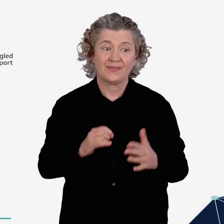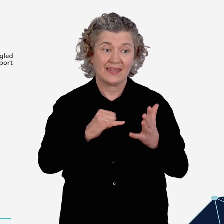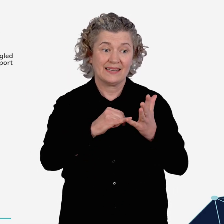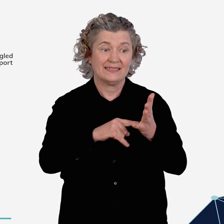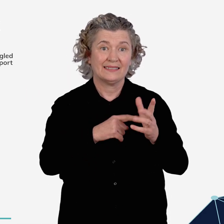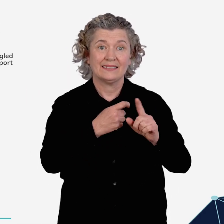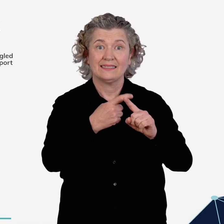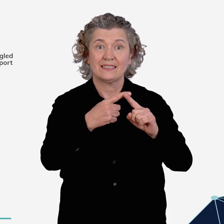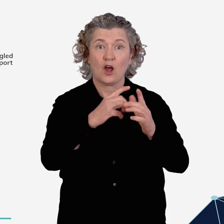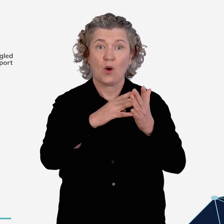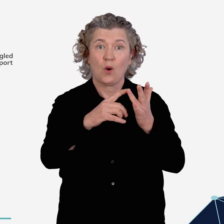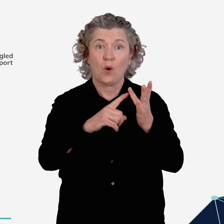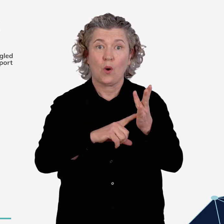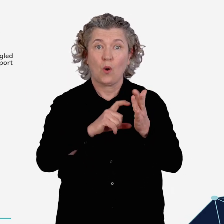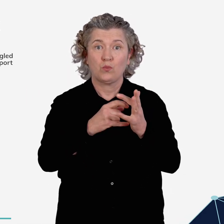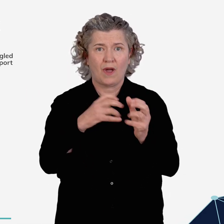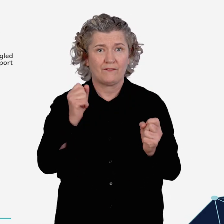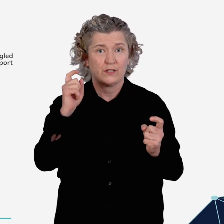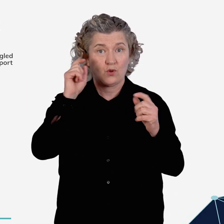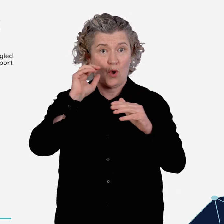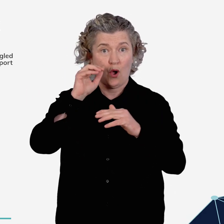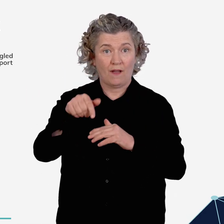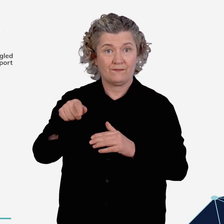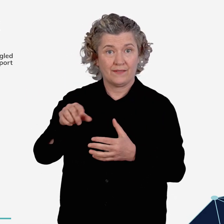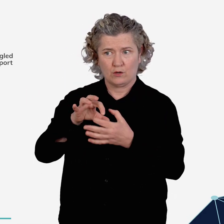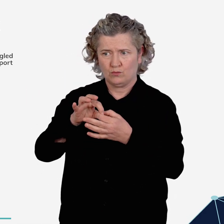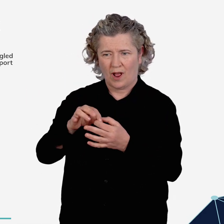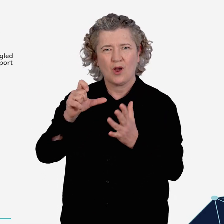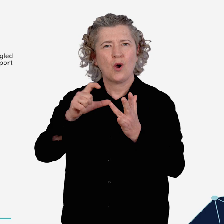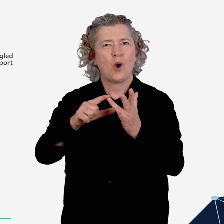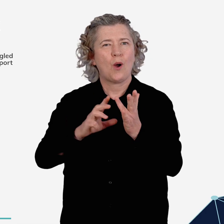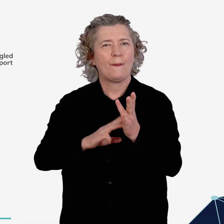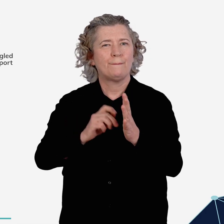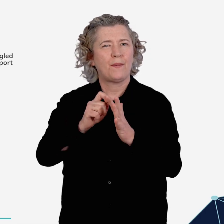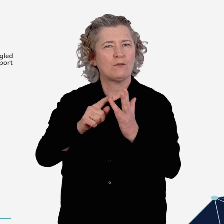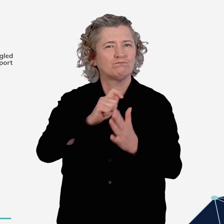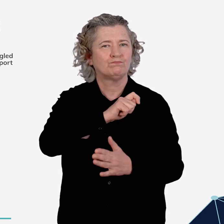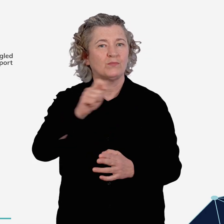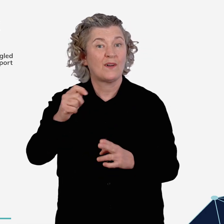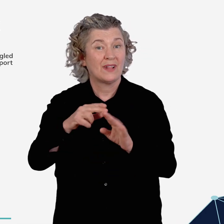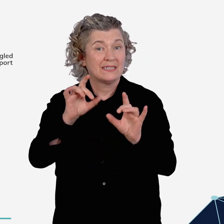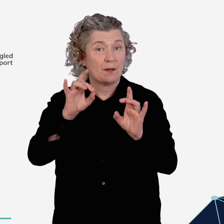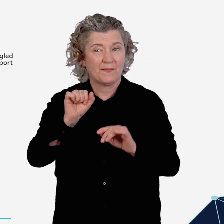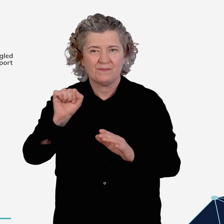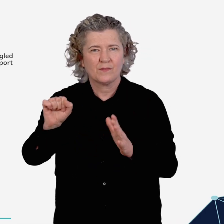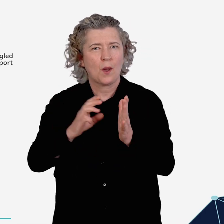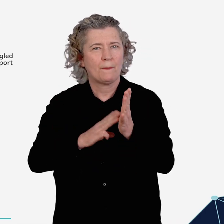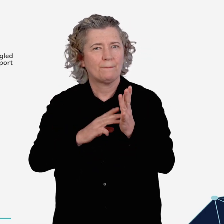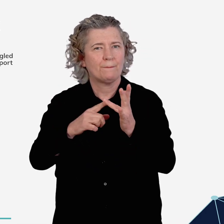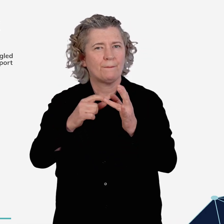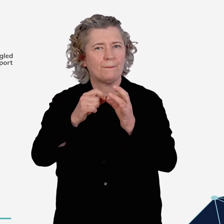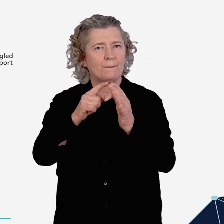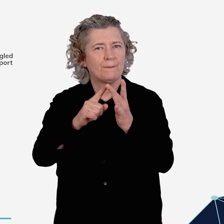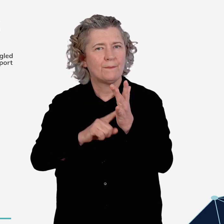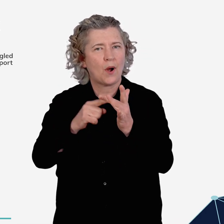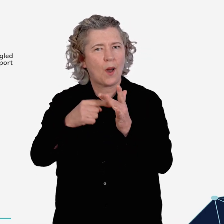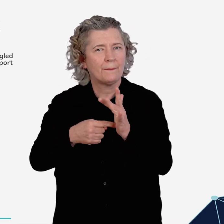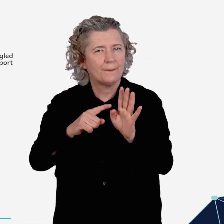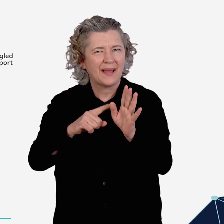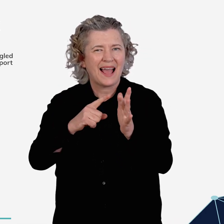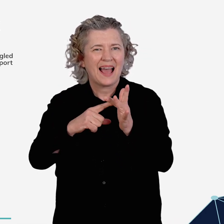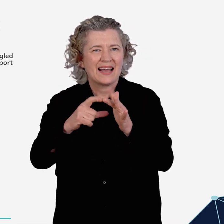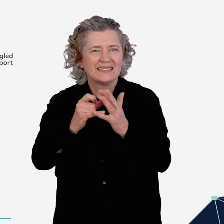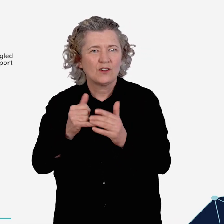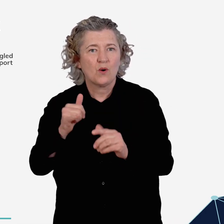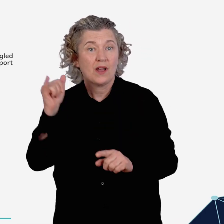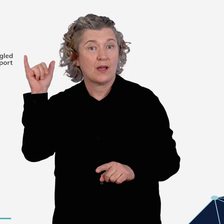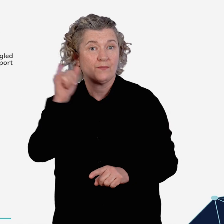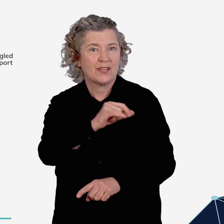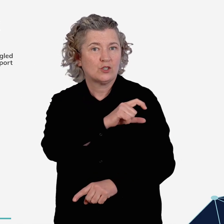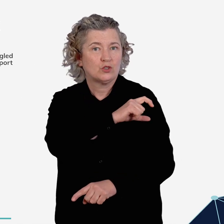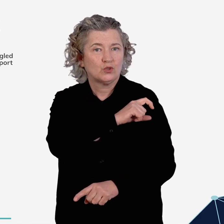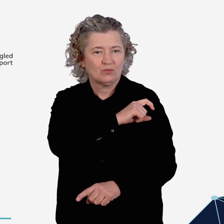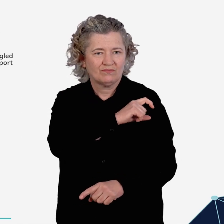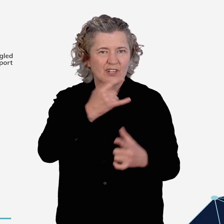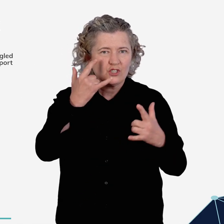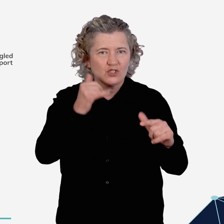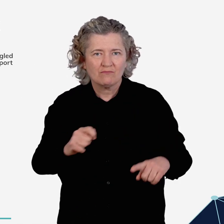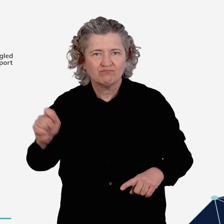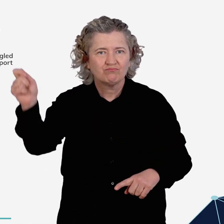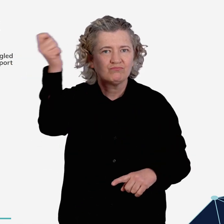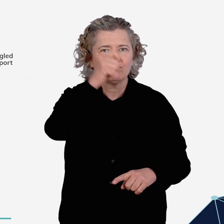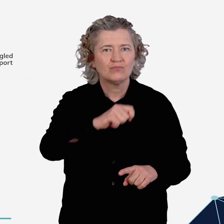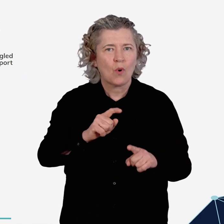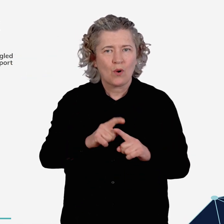Stakeholders have also reported concerns relating to compensation for damage to mobility aids, airport security screening,